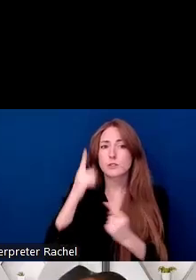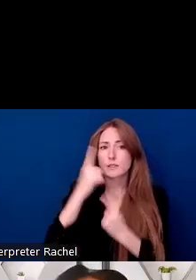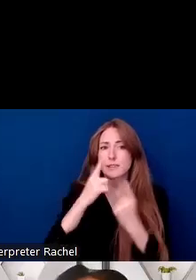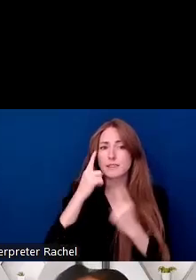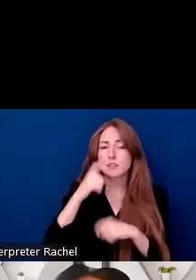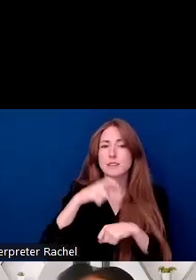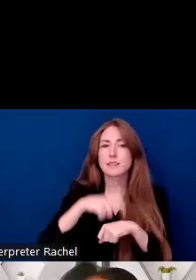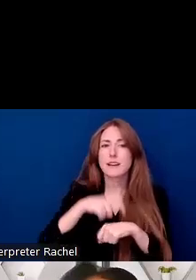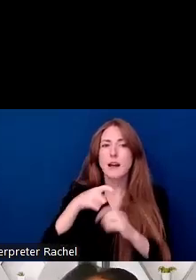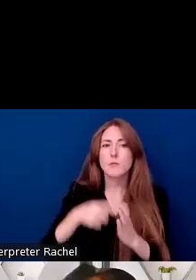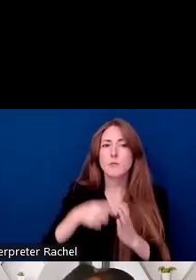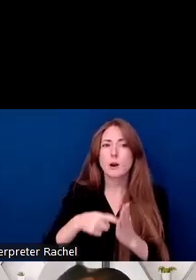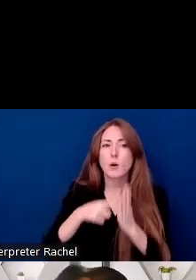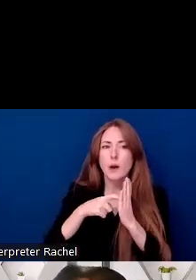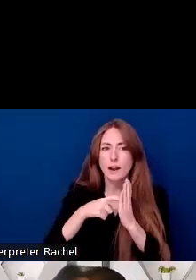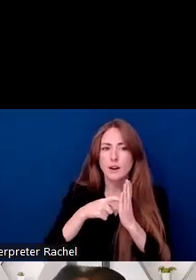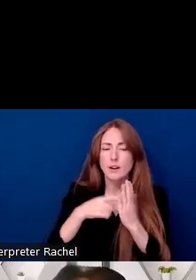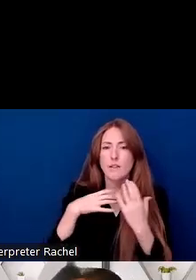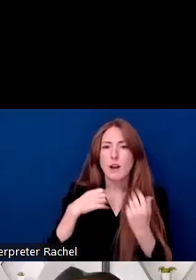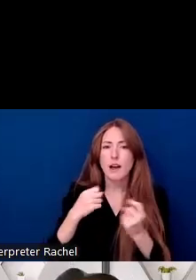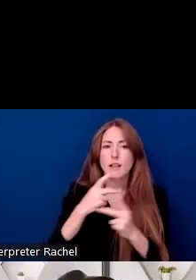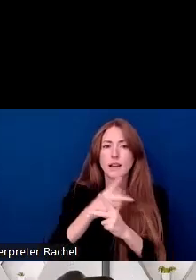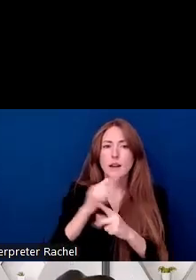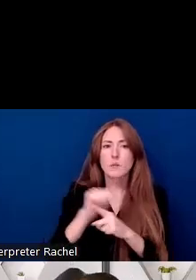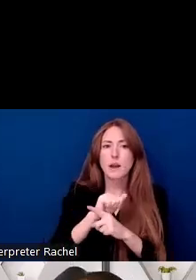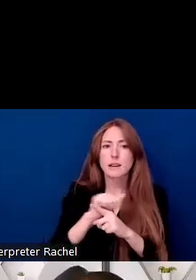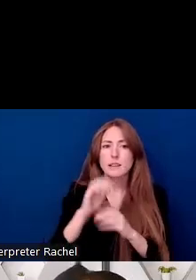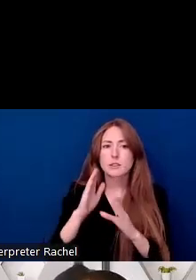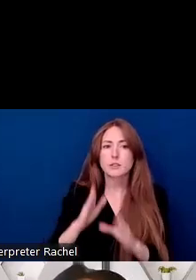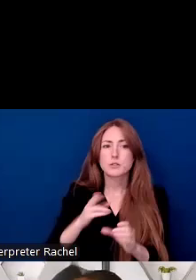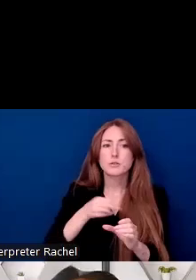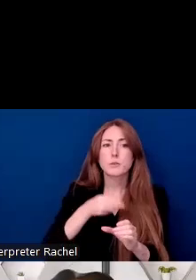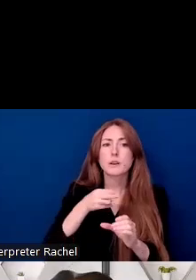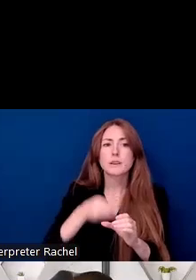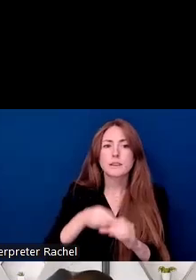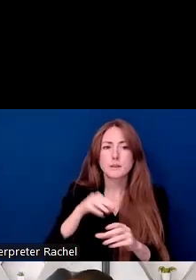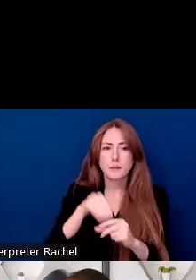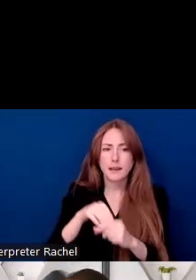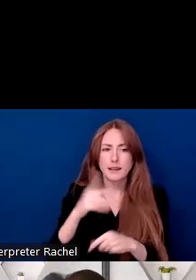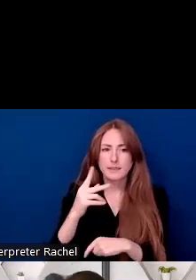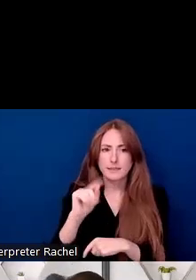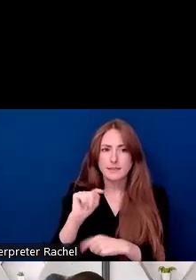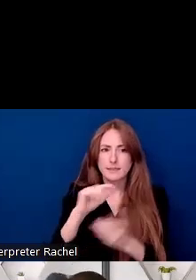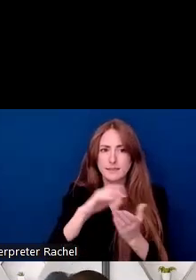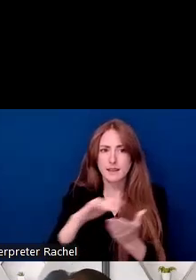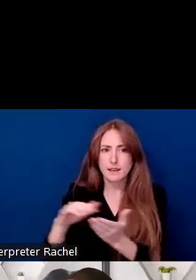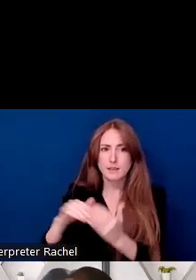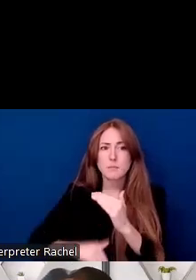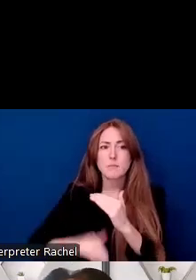to participate in the KT study to maximize the feasibility rates, and then this can increase